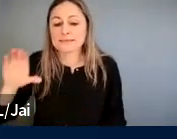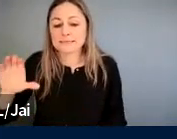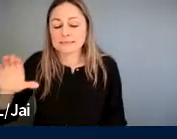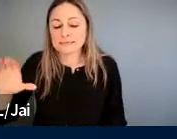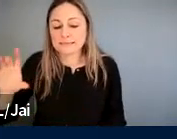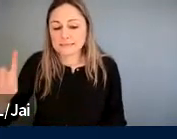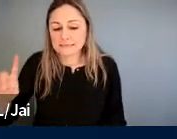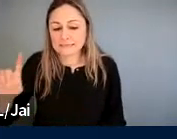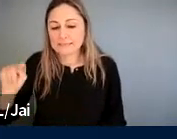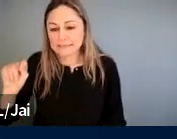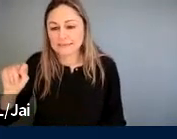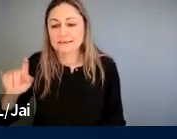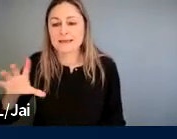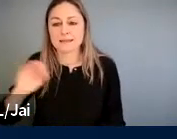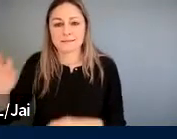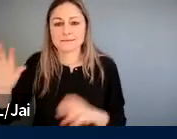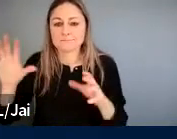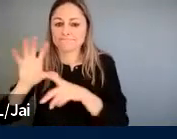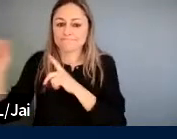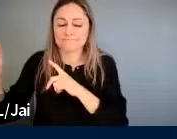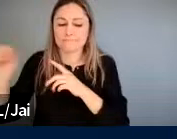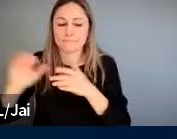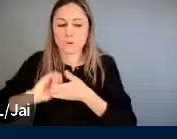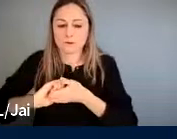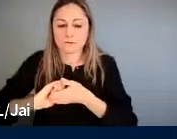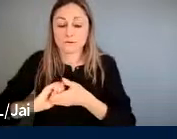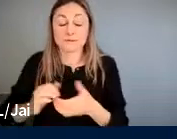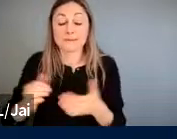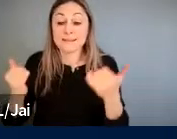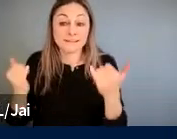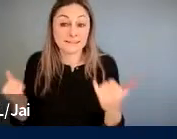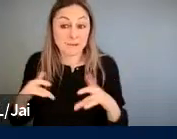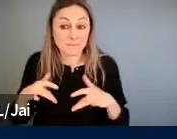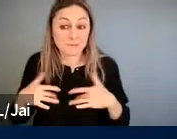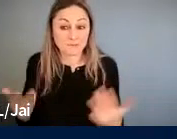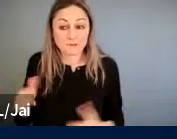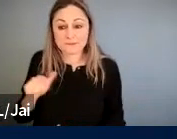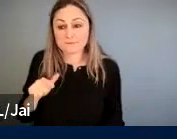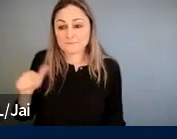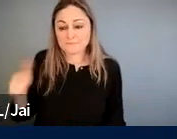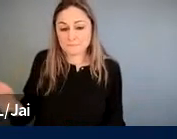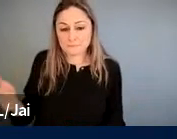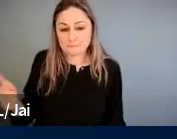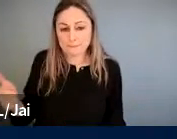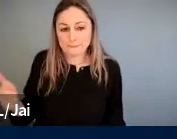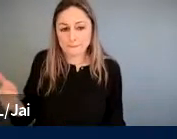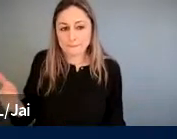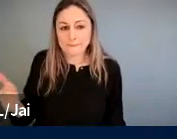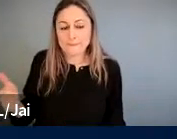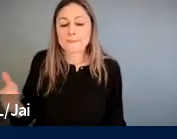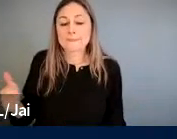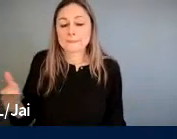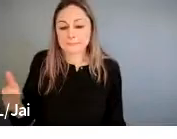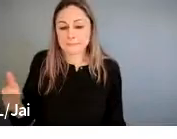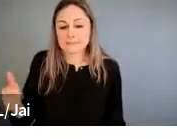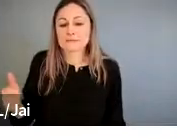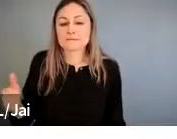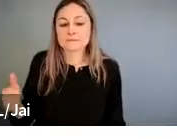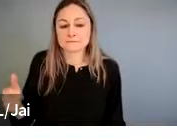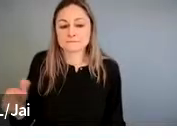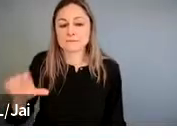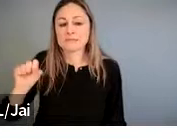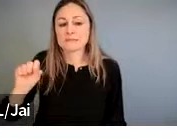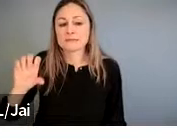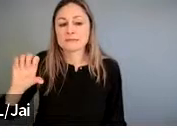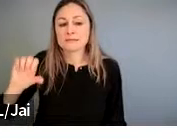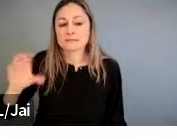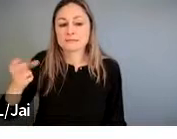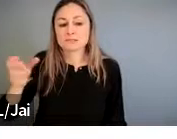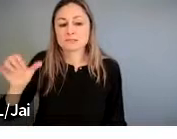outstanding partnership. It is now my pleasure to turn it over to Sachin Pavithran for remarks as